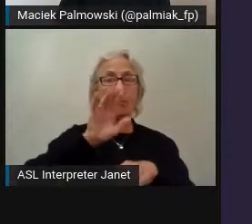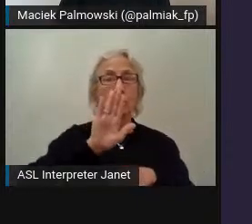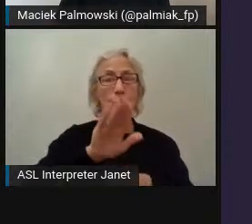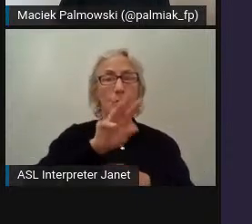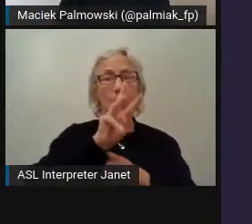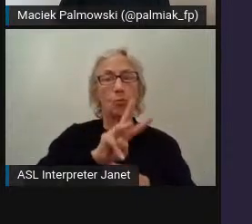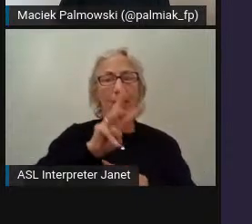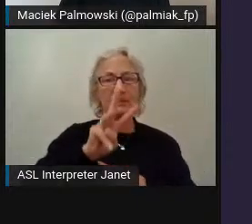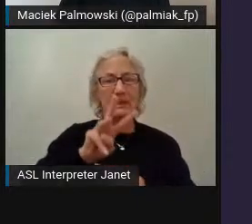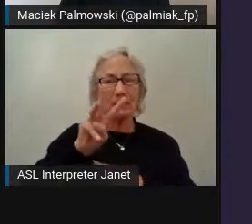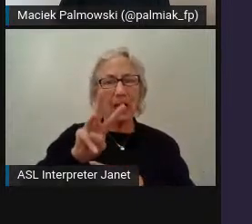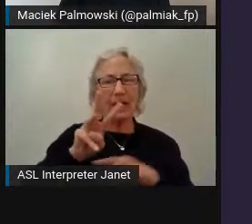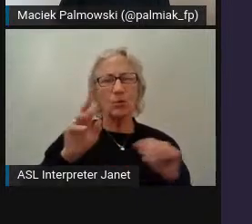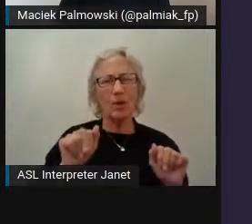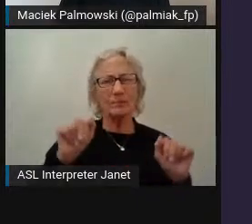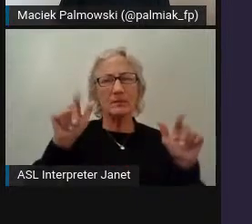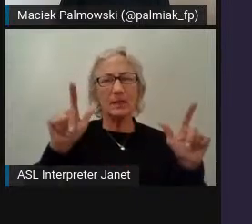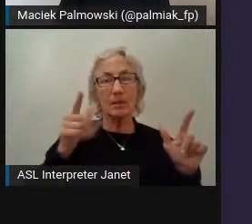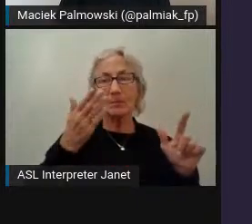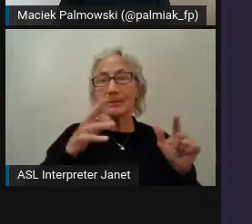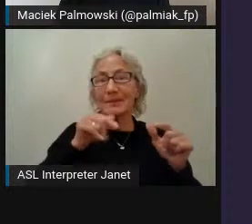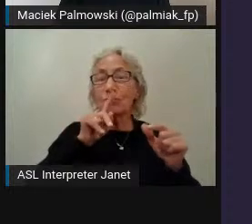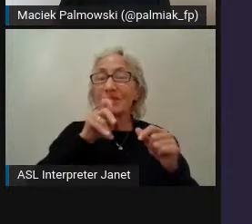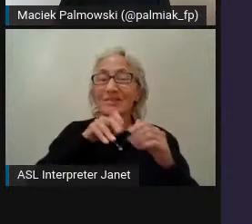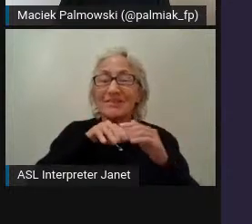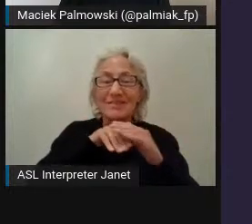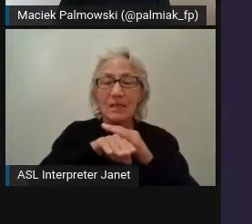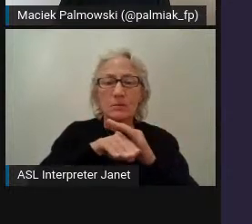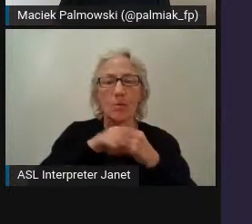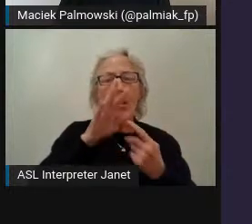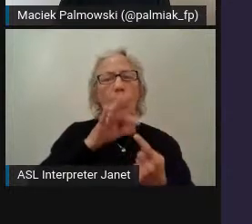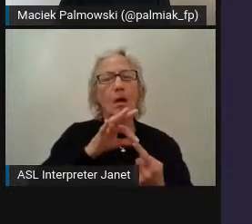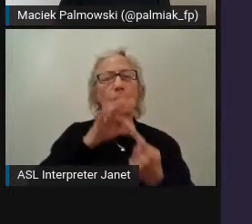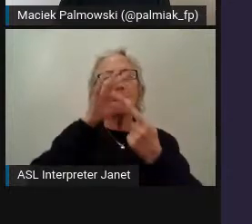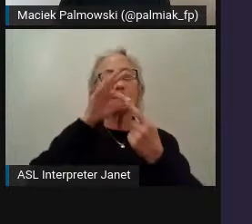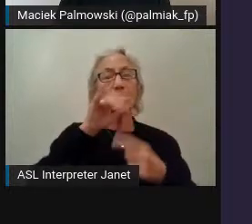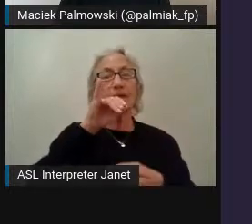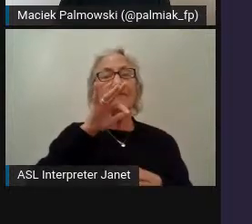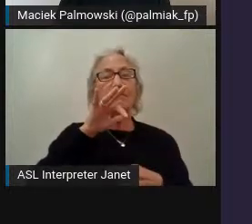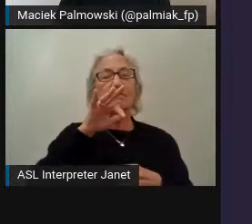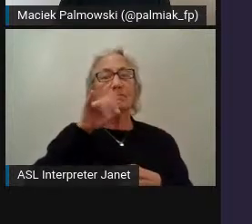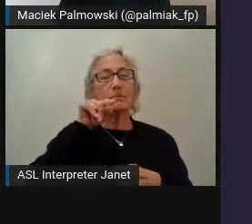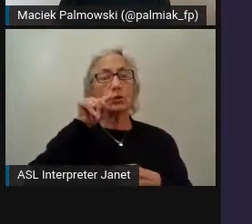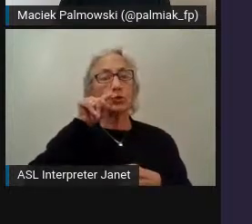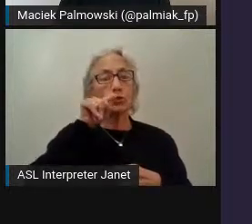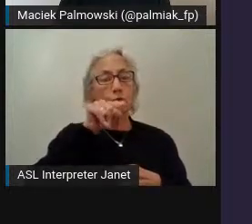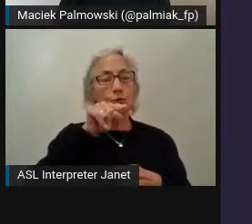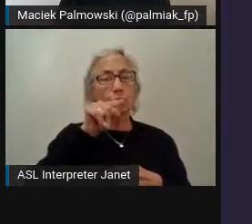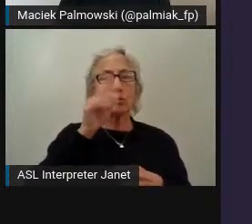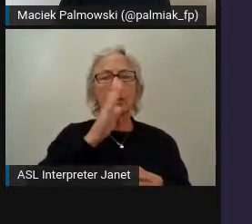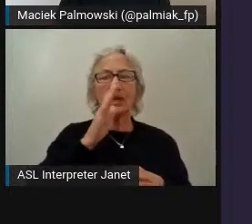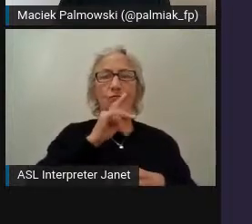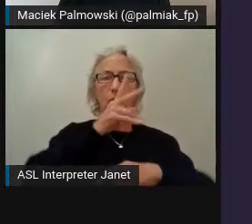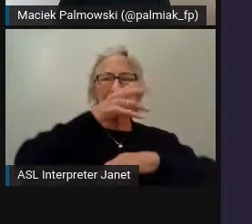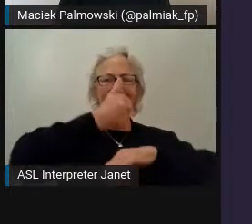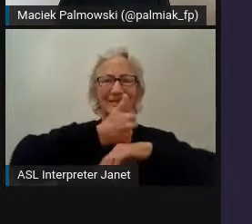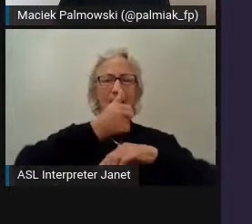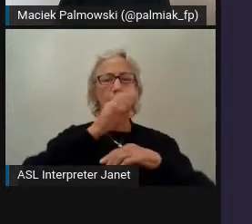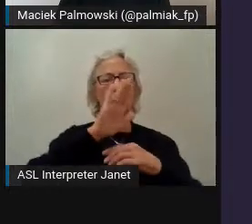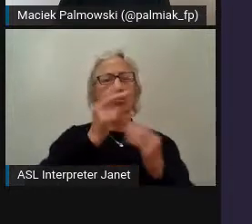there is a huge possibility that if you will run for the first time your website might not be too accessible, especially if